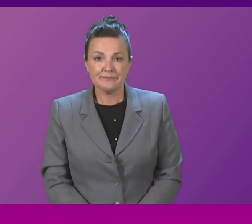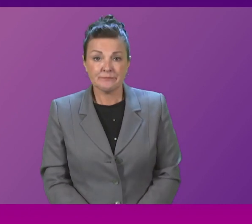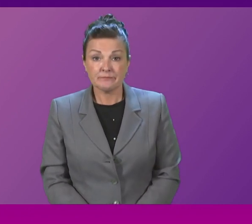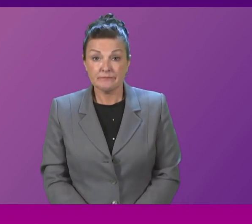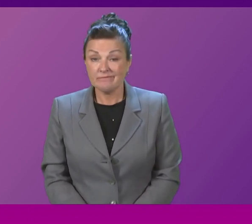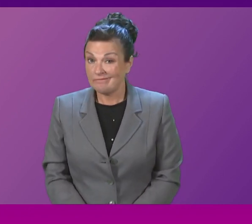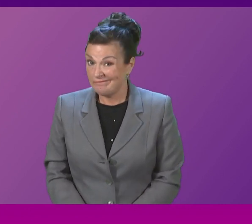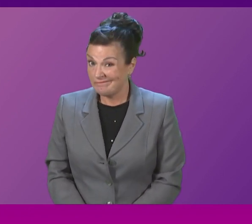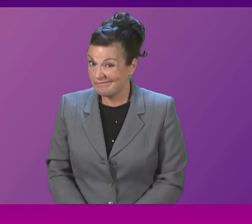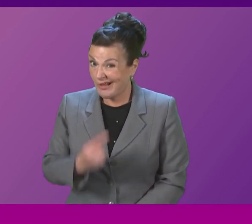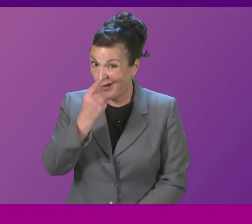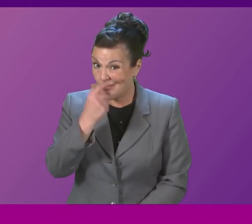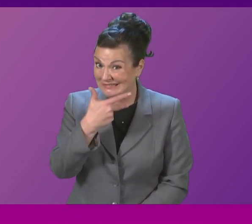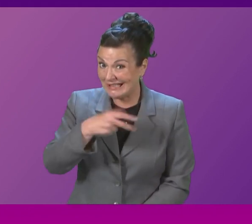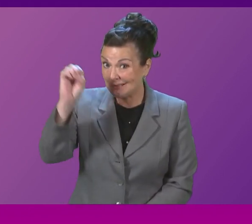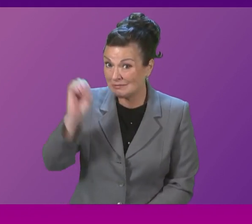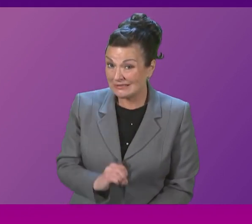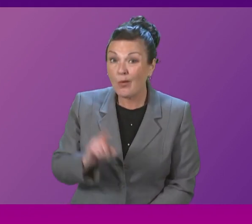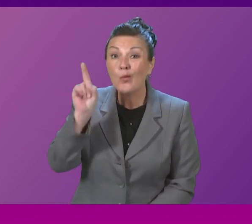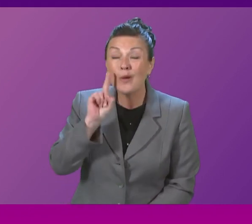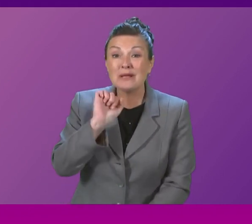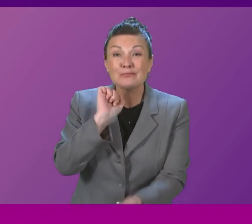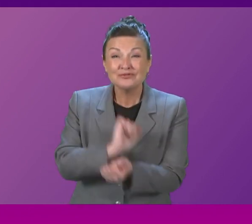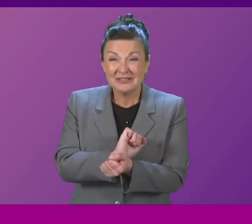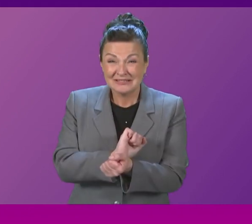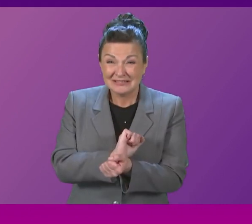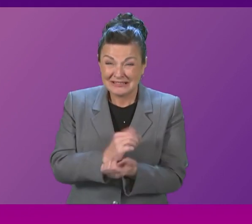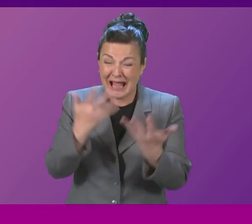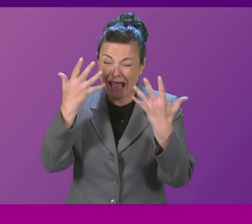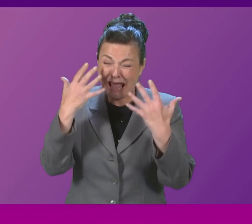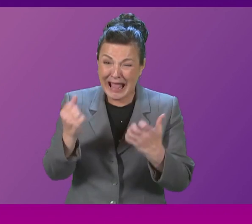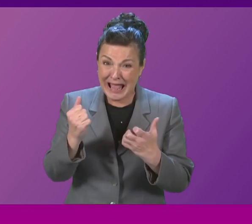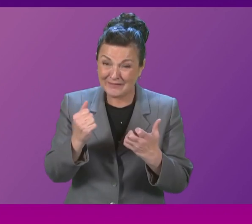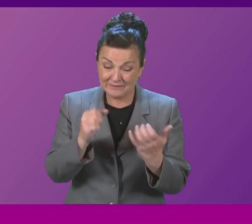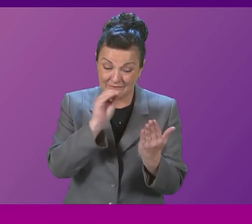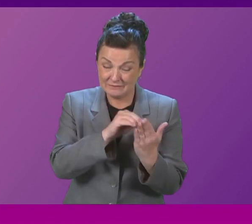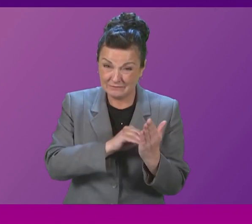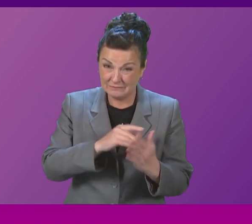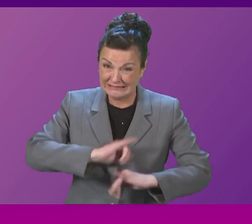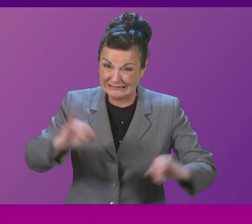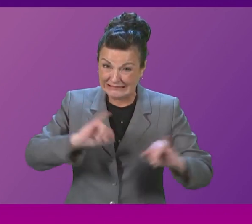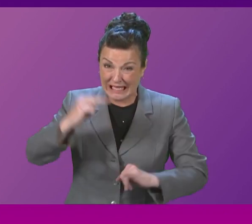Almost 80 per cent of women prisoners in Scotland have a history of significant head injury, mostly through domestic abuse.